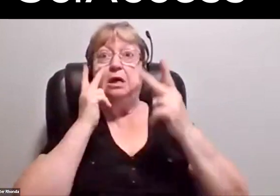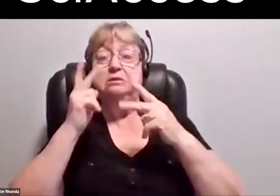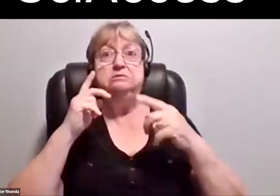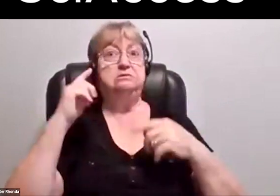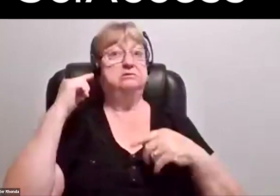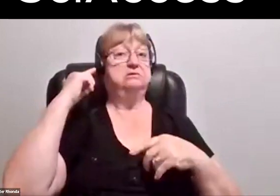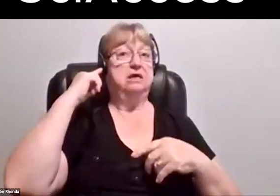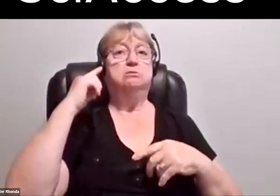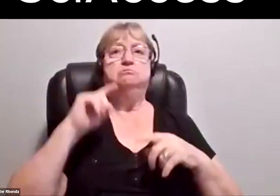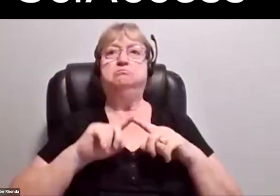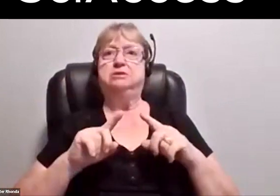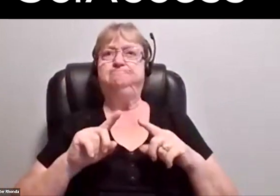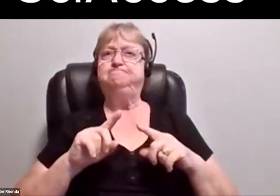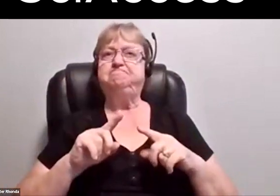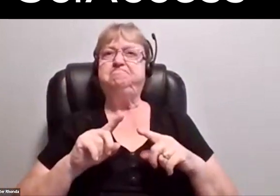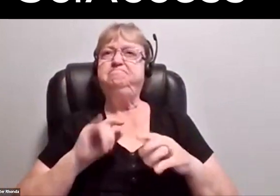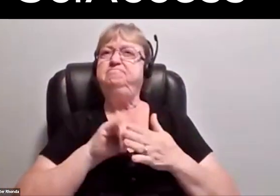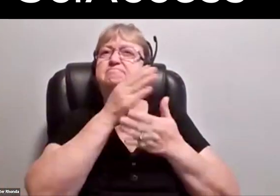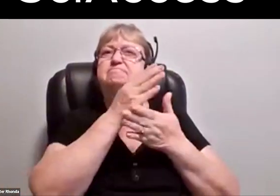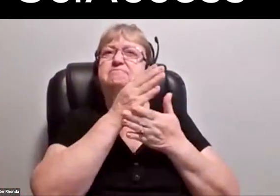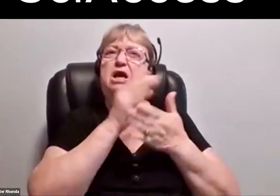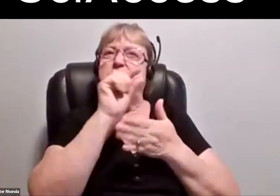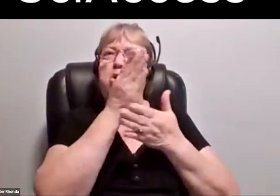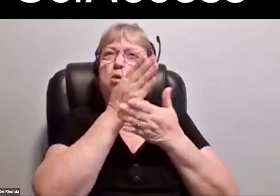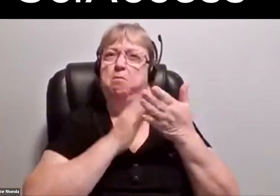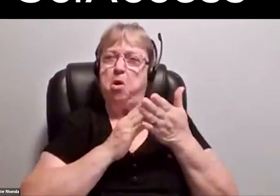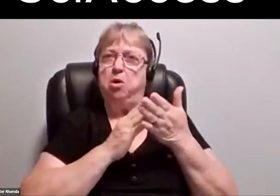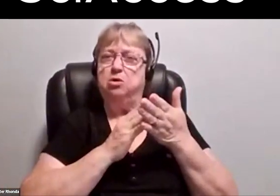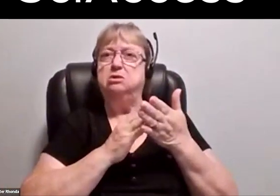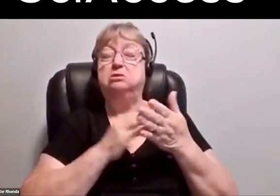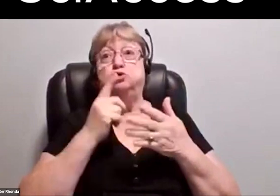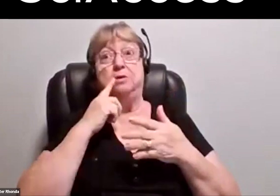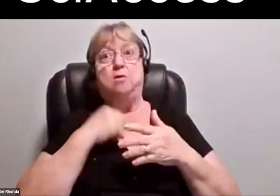That's really only a small part of science. Now, I'm holding my hands in a much larger circle,